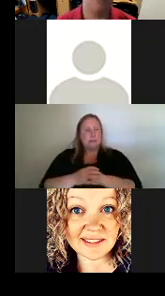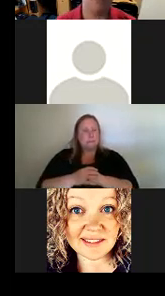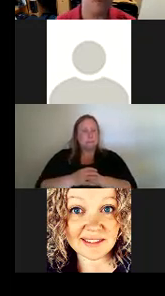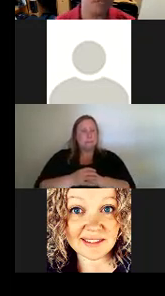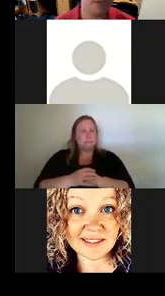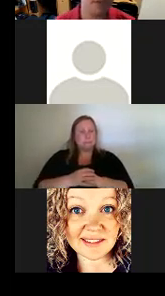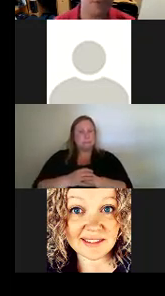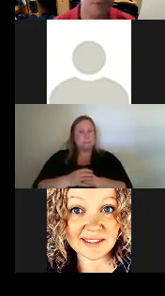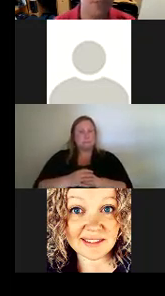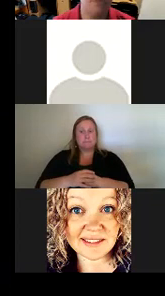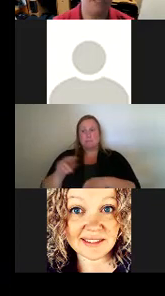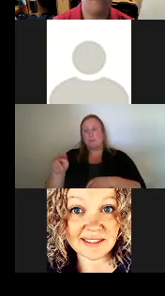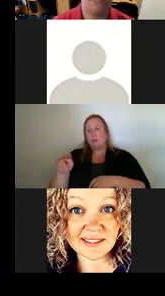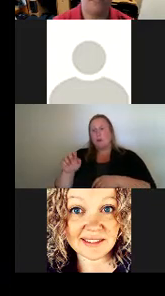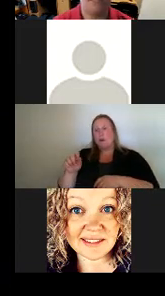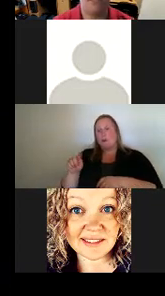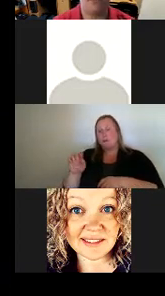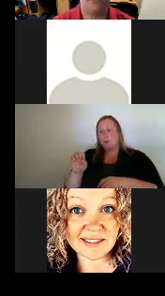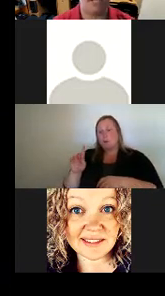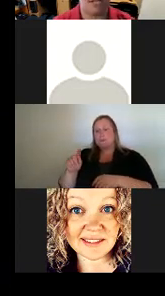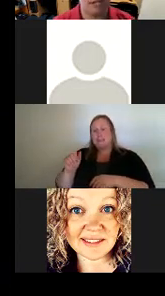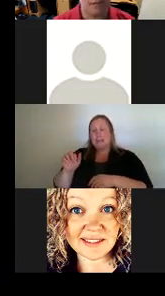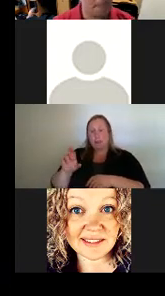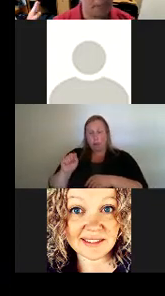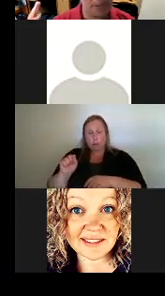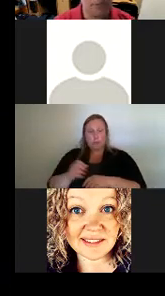BRAILLE NOTE TAKERS, THESE ARE DEVICES THAT ARE MUCH MORE